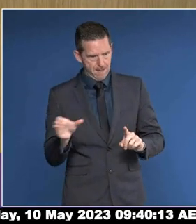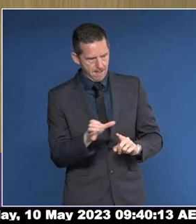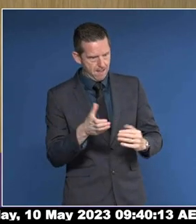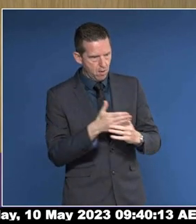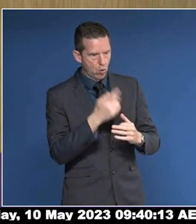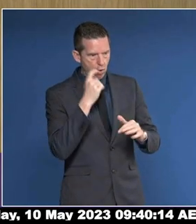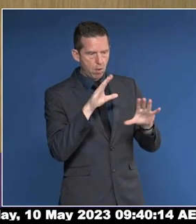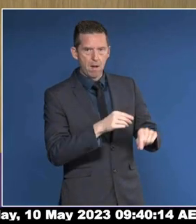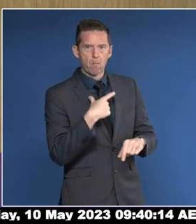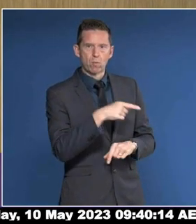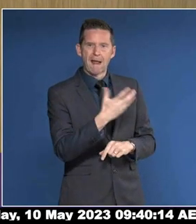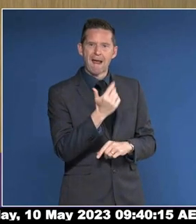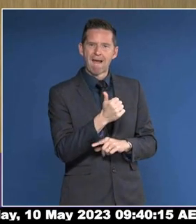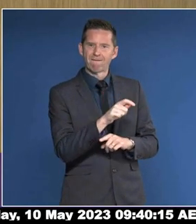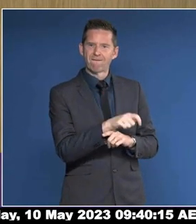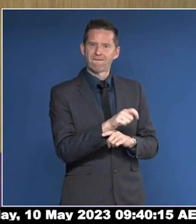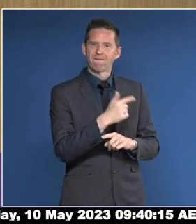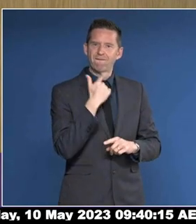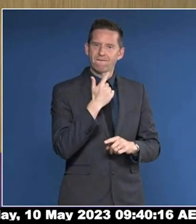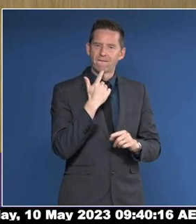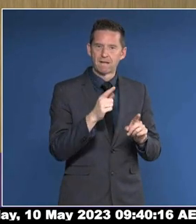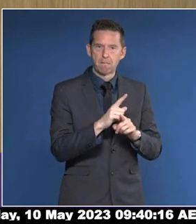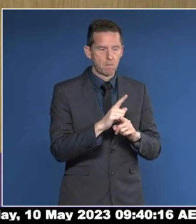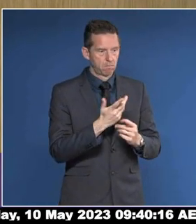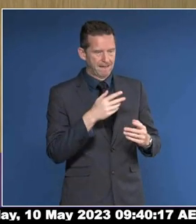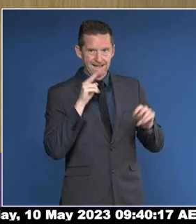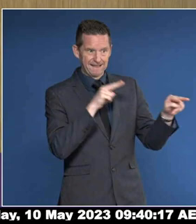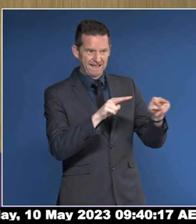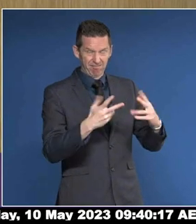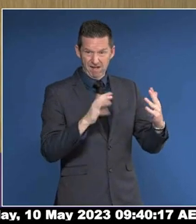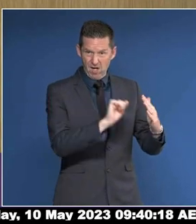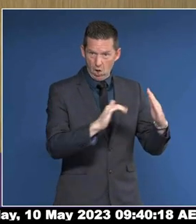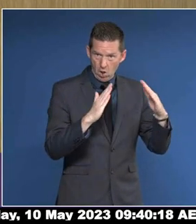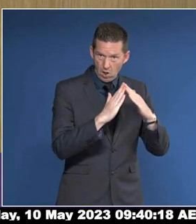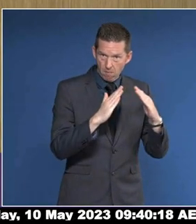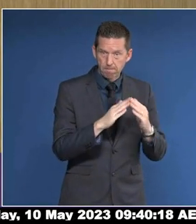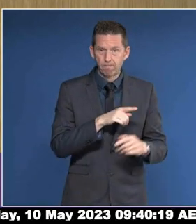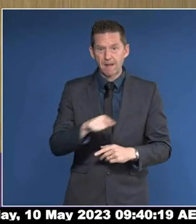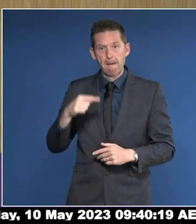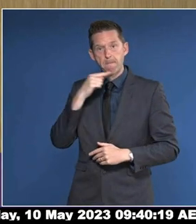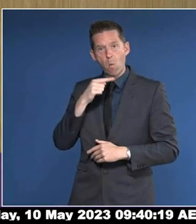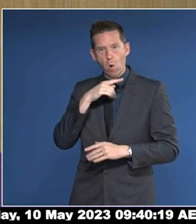neglect as seen through the household environment, the boys' hygiene, the boys'